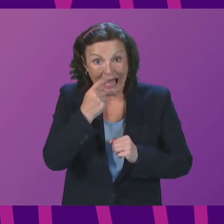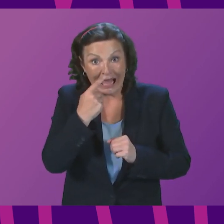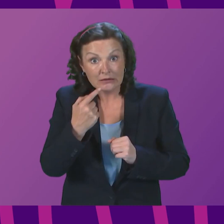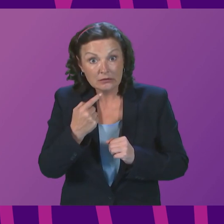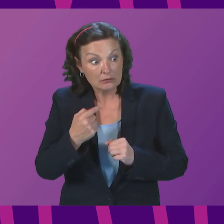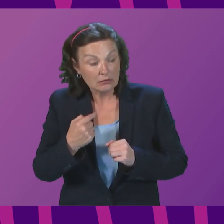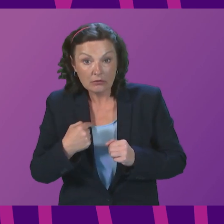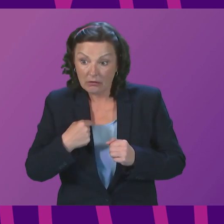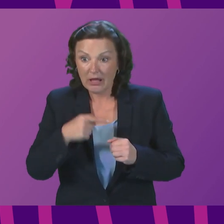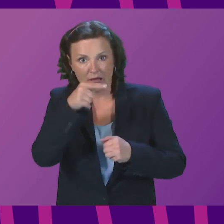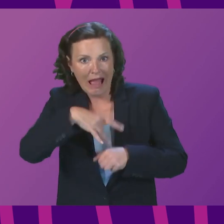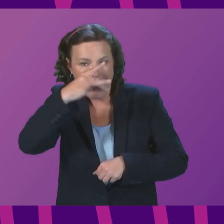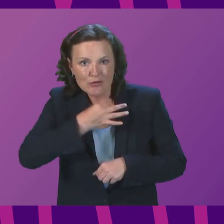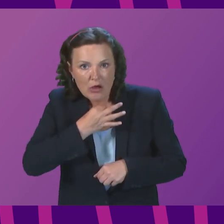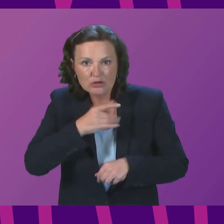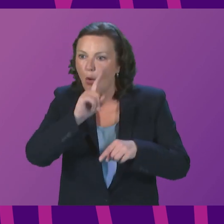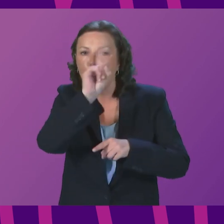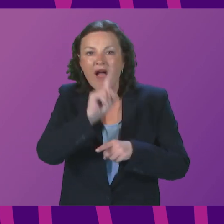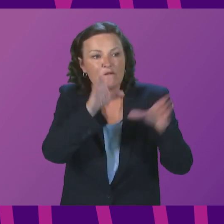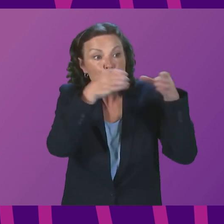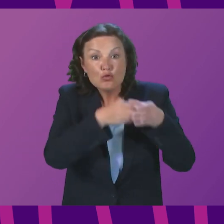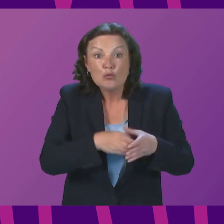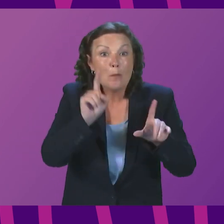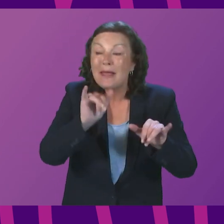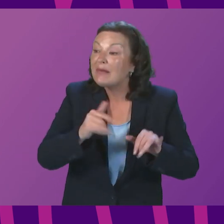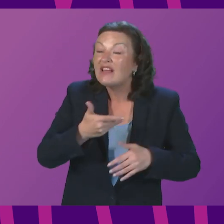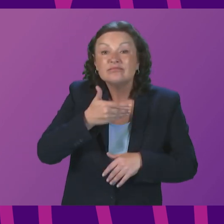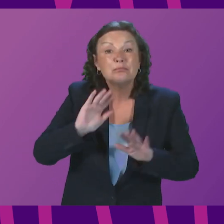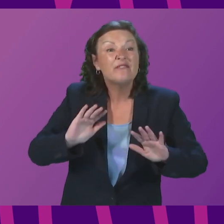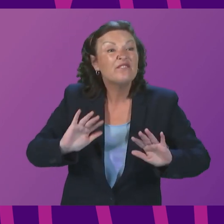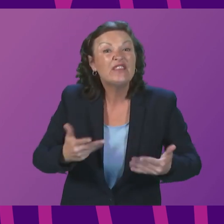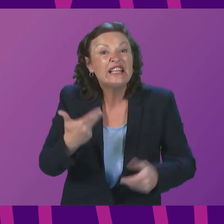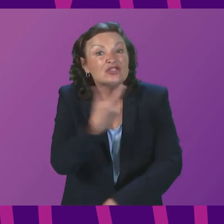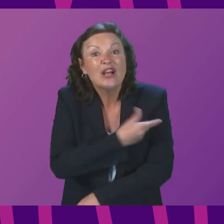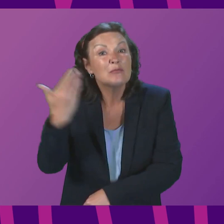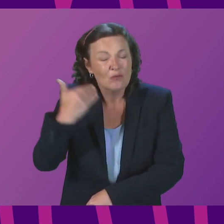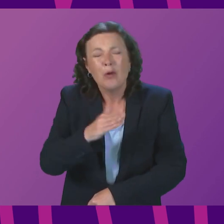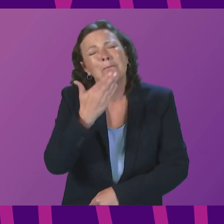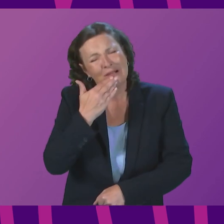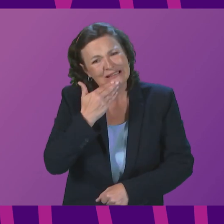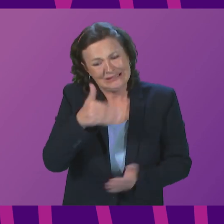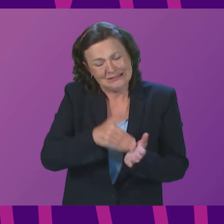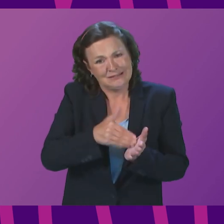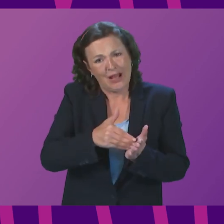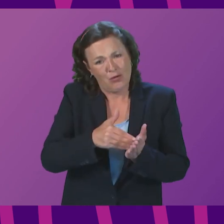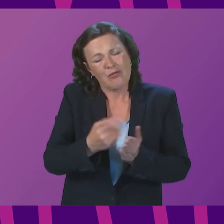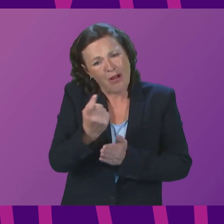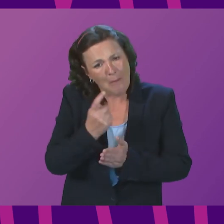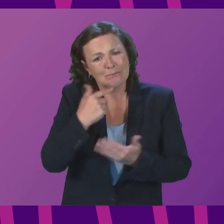have not had yet had that dose get it, because it provides significant protection against serious illness.